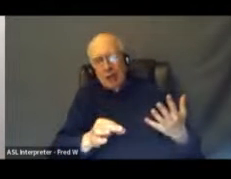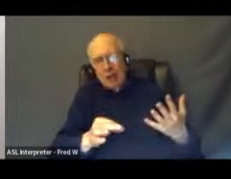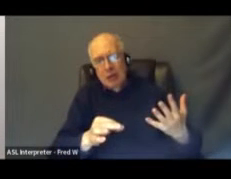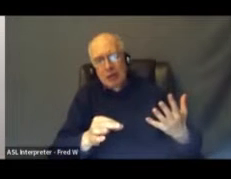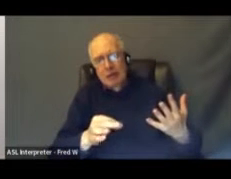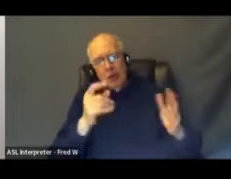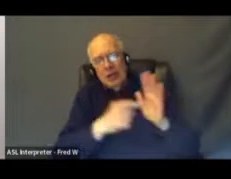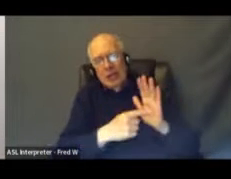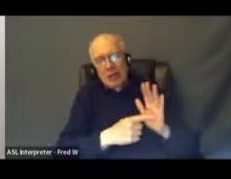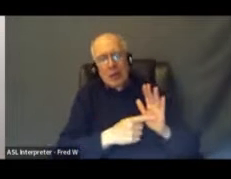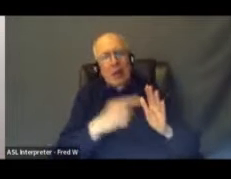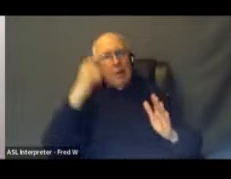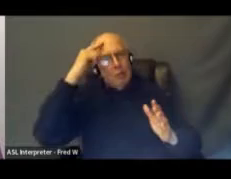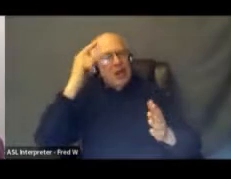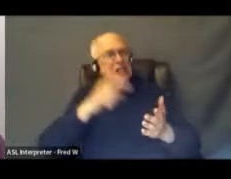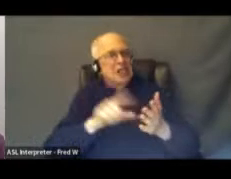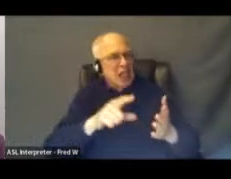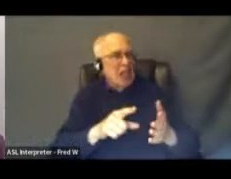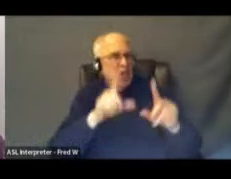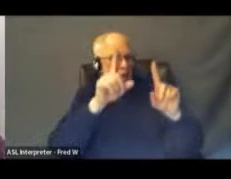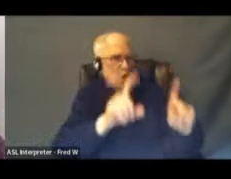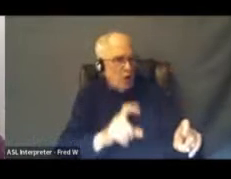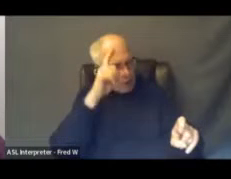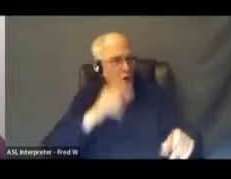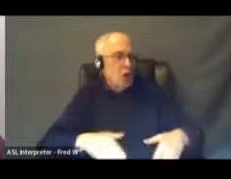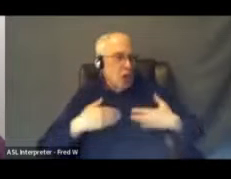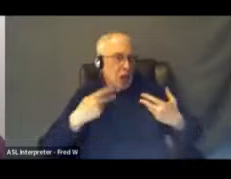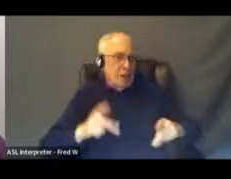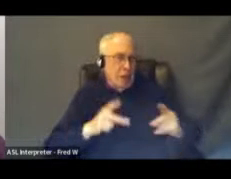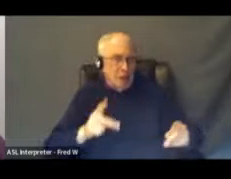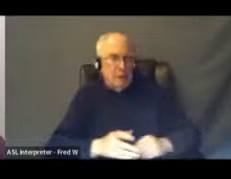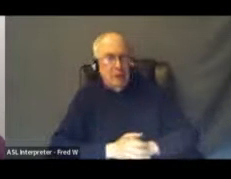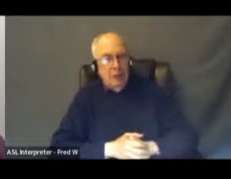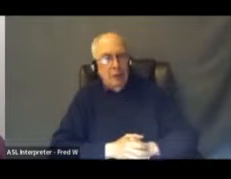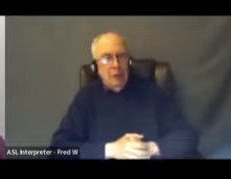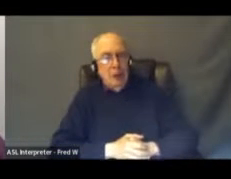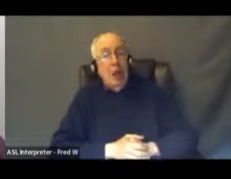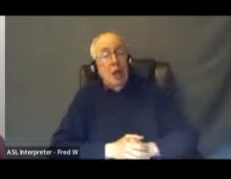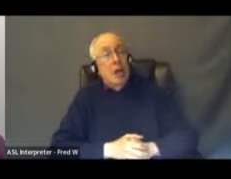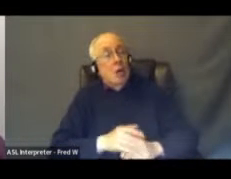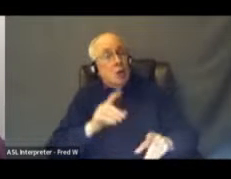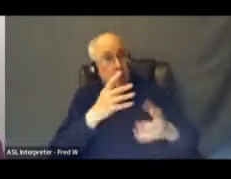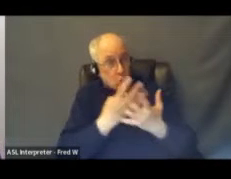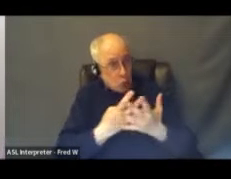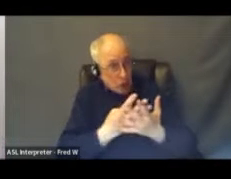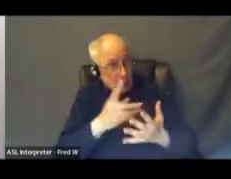Check Survey for youth. Just overall screening tools must be valid and reliable, sensitive to